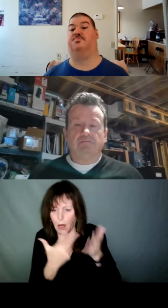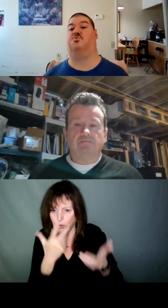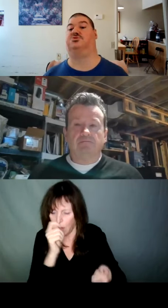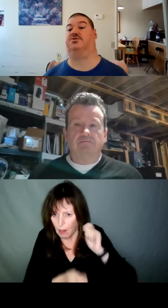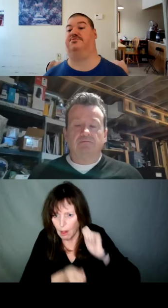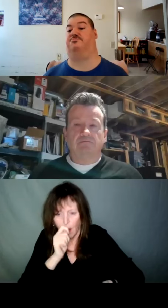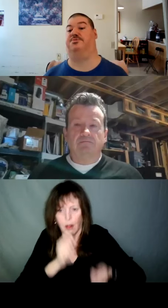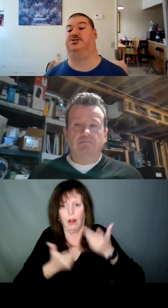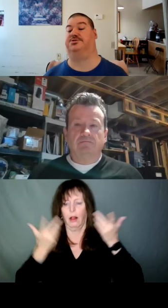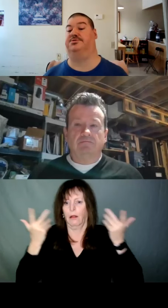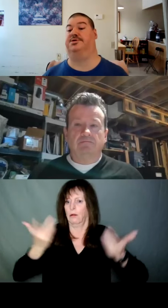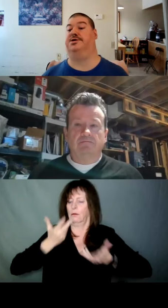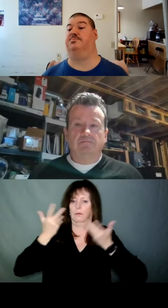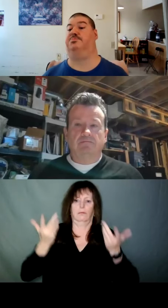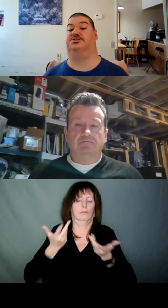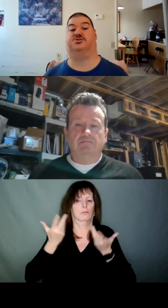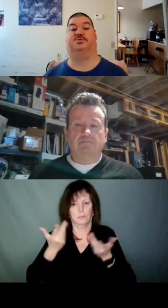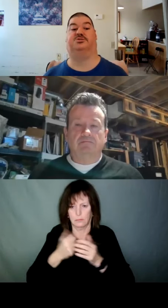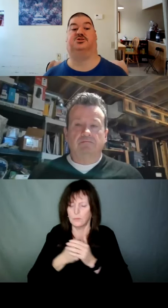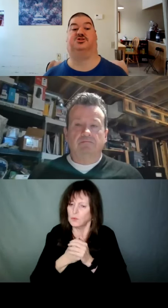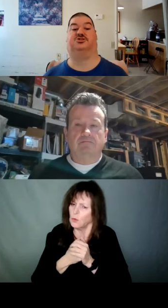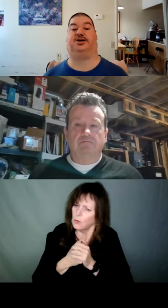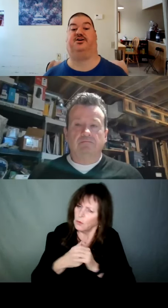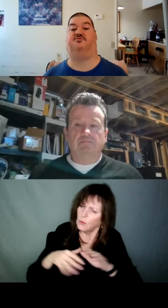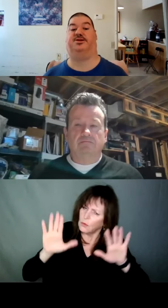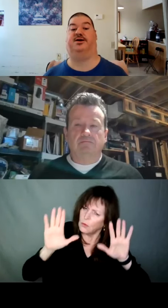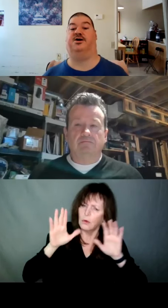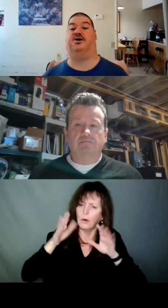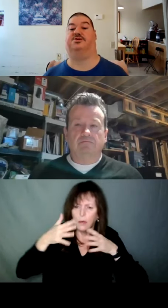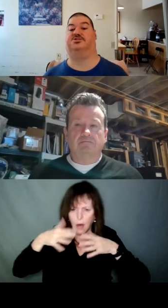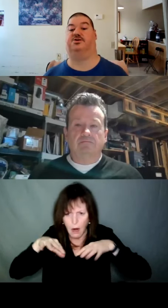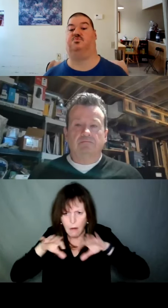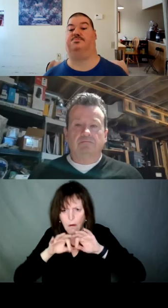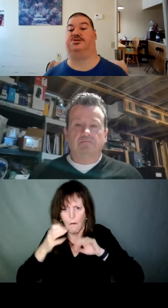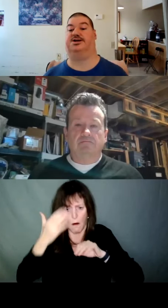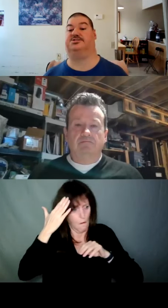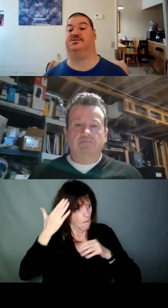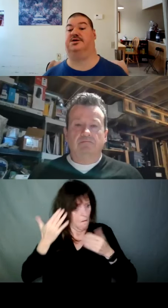possible policy, regulation